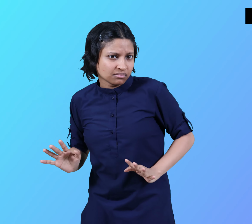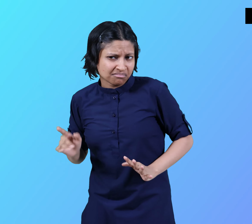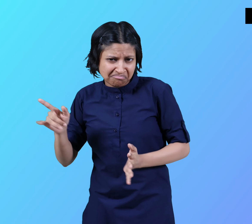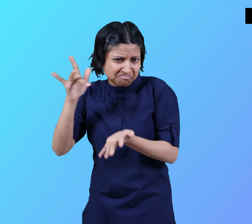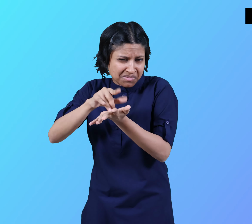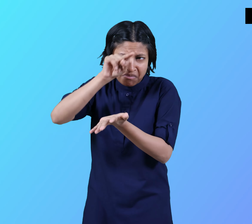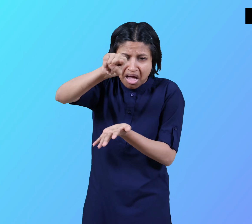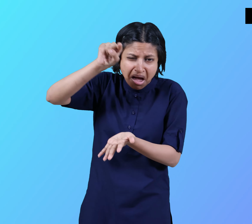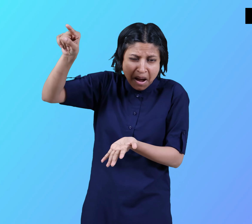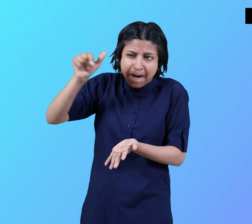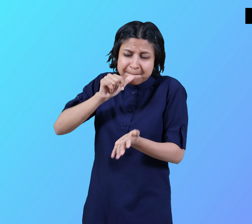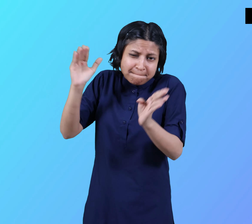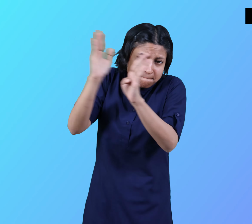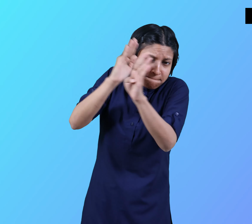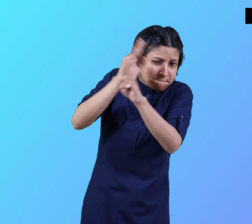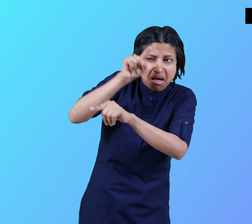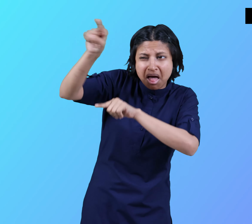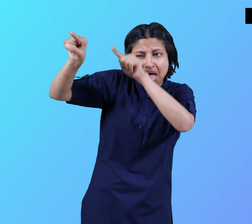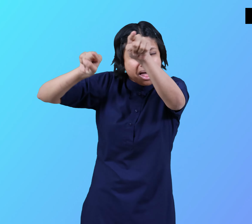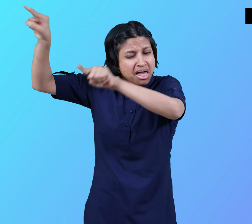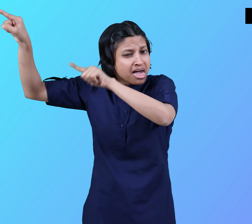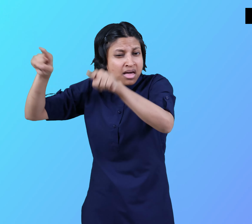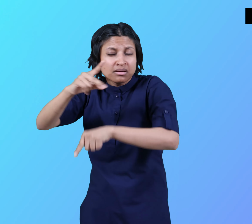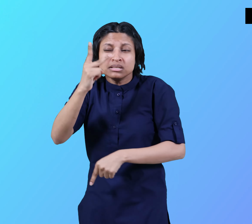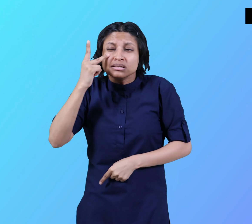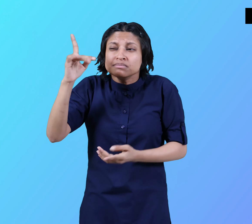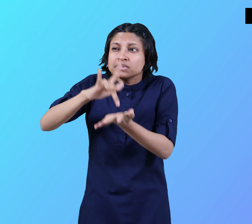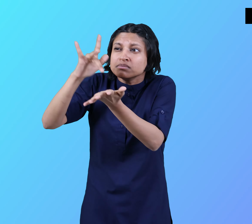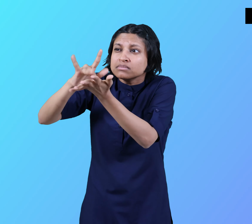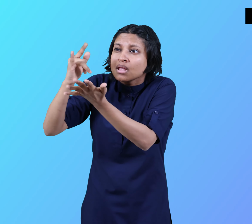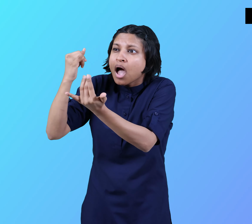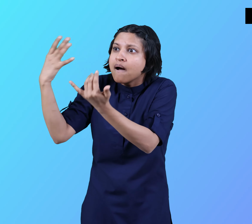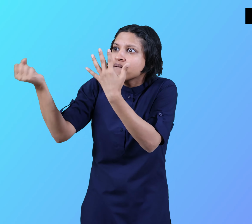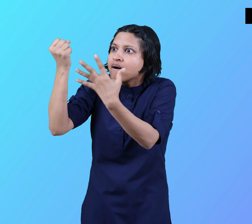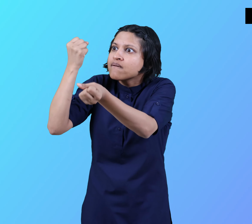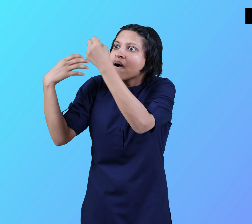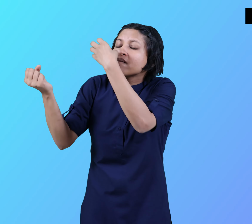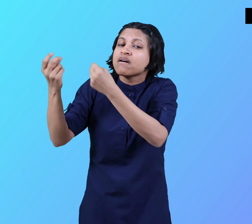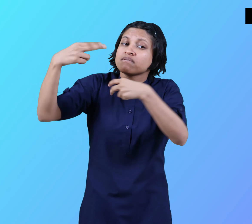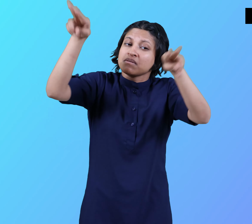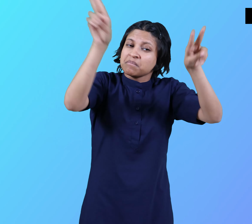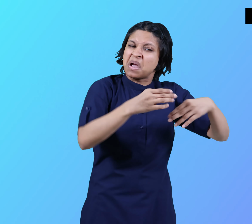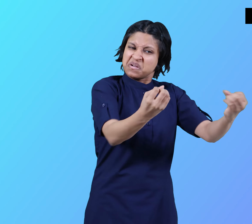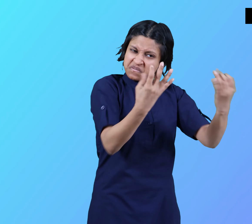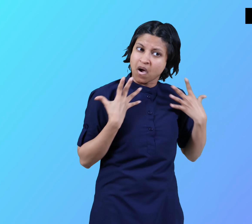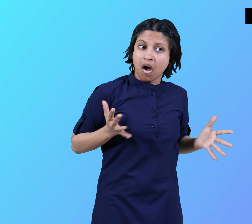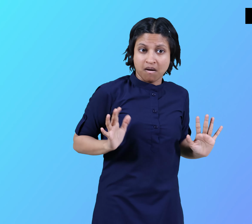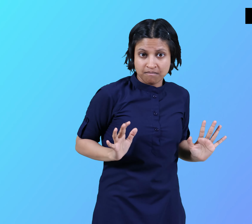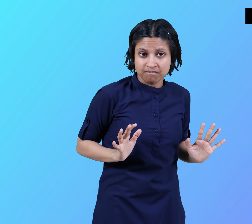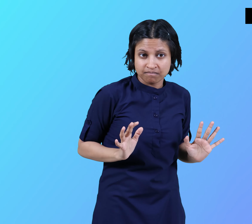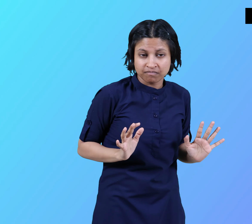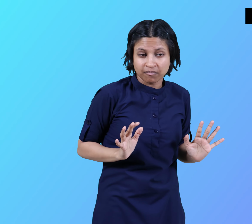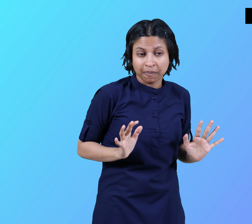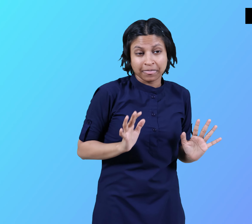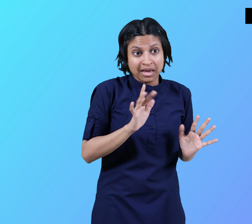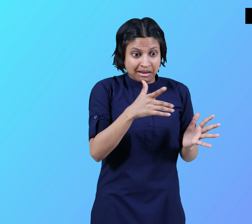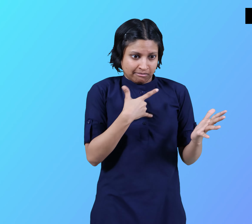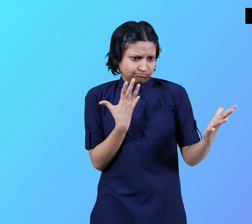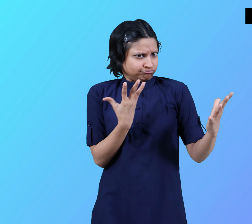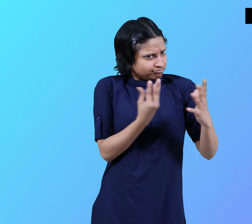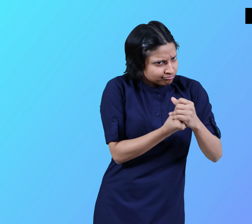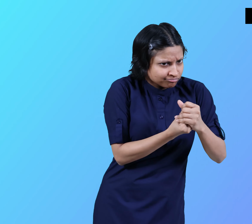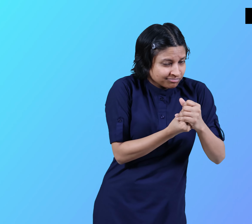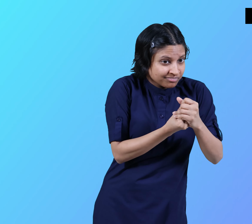Find all the hiding places that David uses. Then come back to me and tell me everything. Then I’ll go with you.